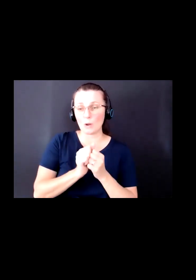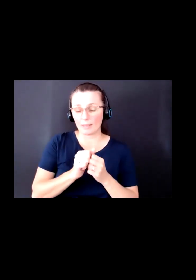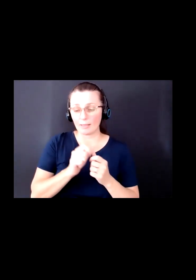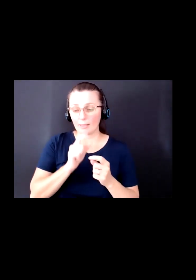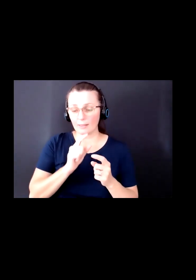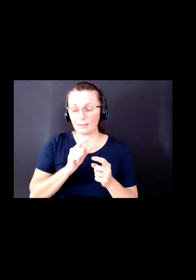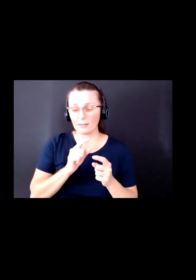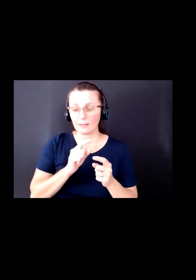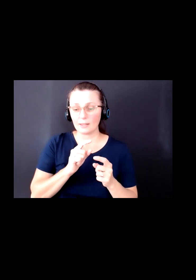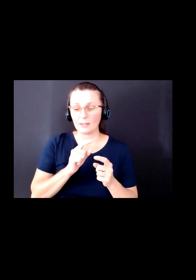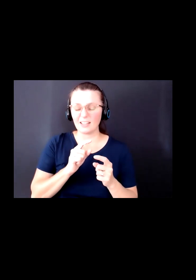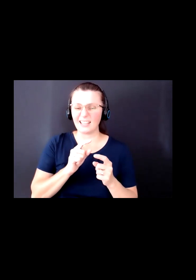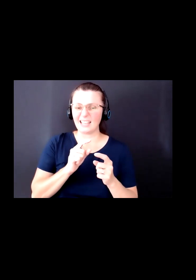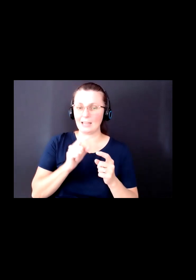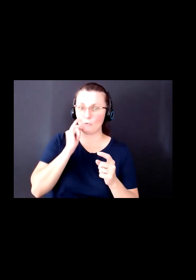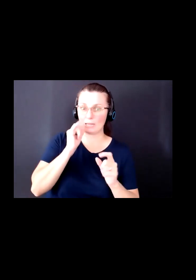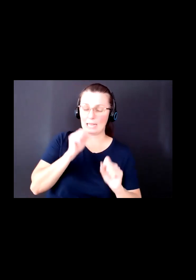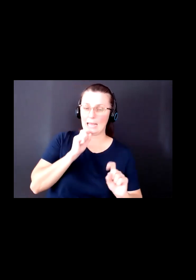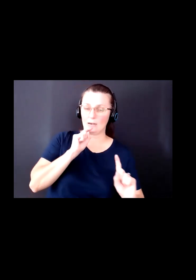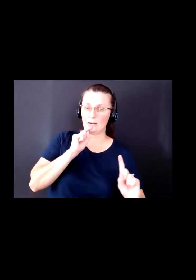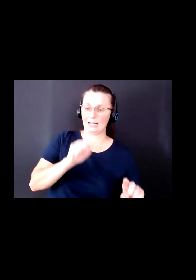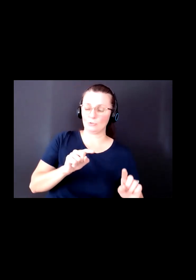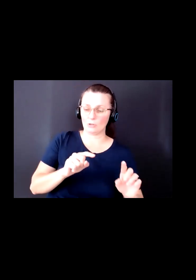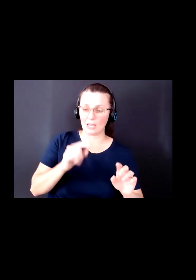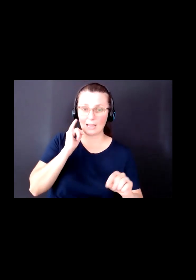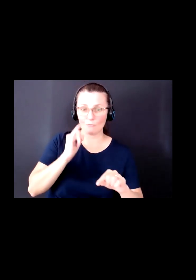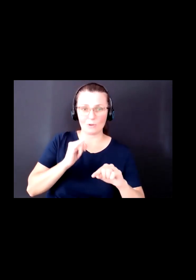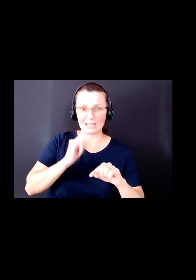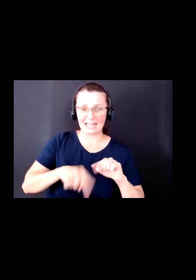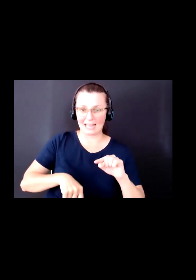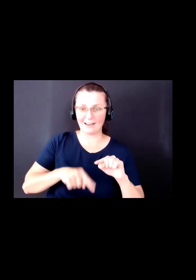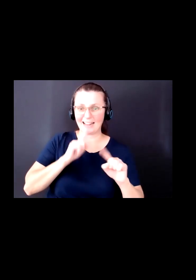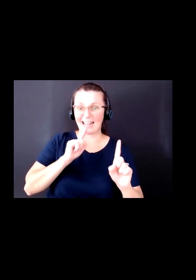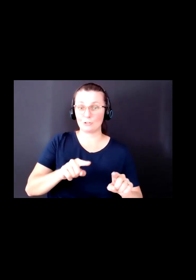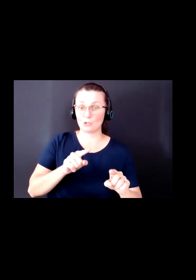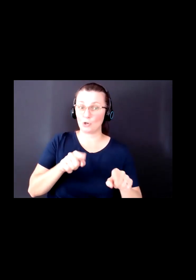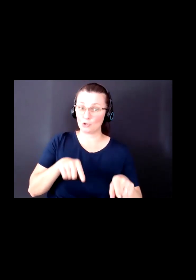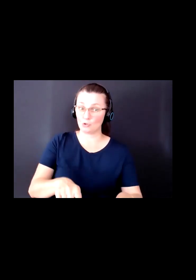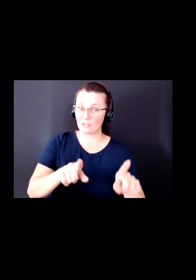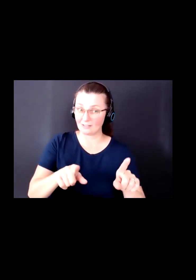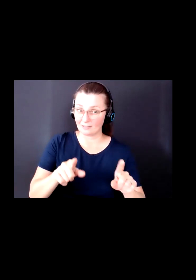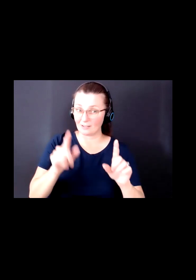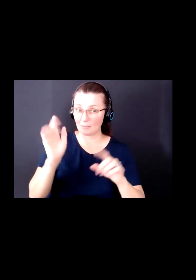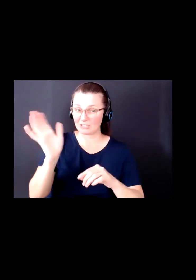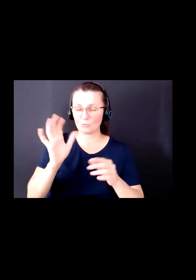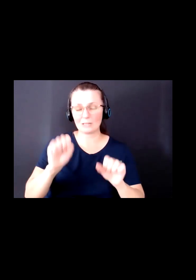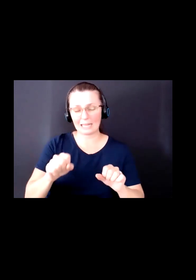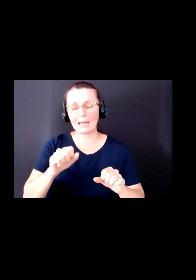with an answer if we aren't able to get to your question during the presentation. On this screen here we have a picture of Mary